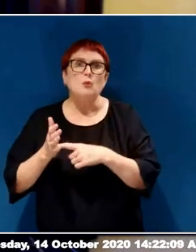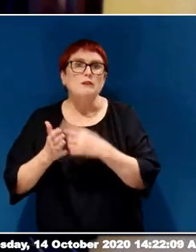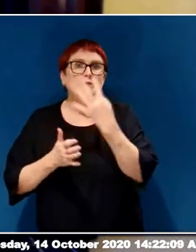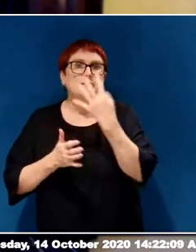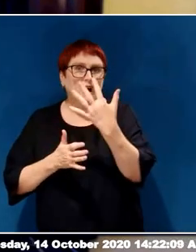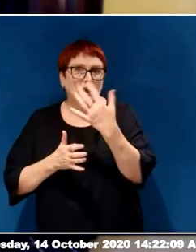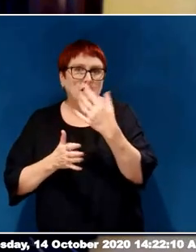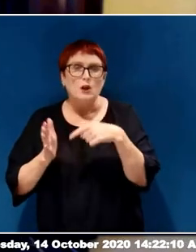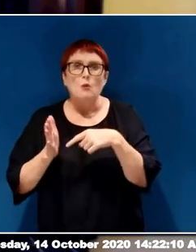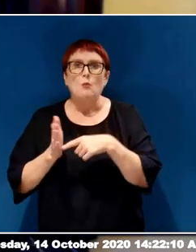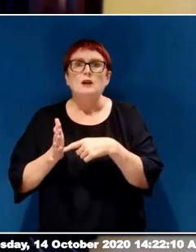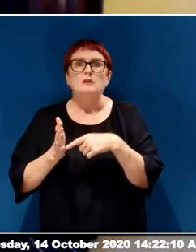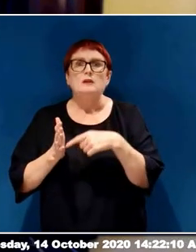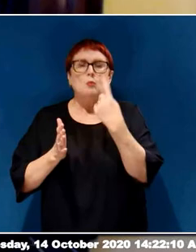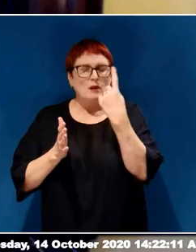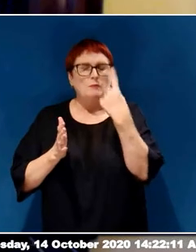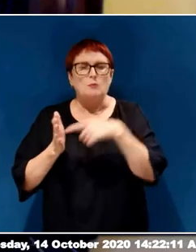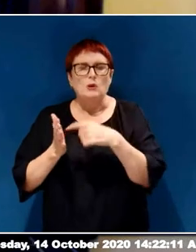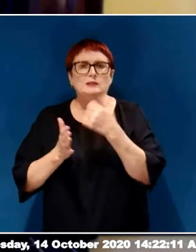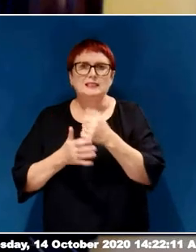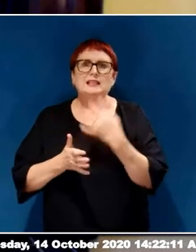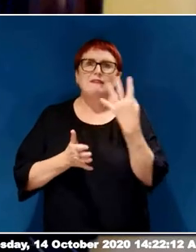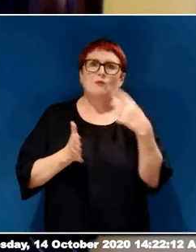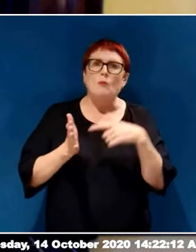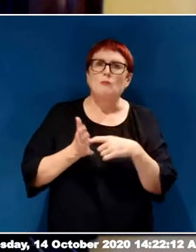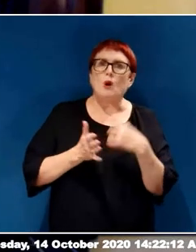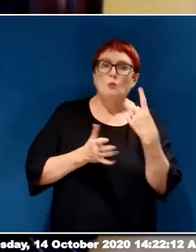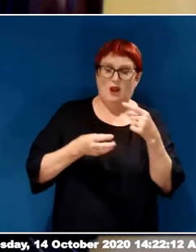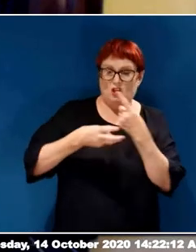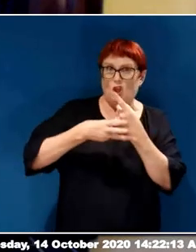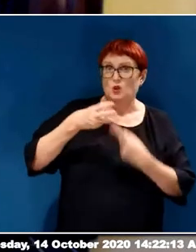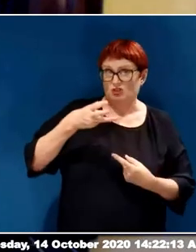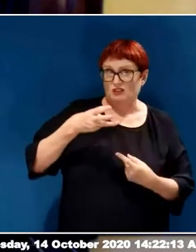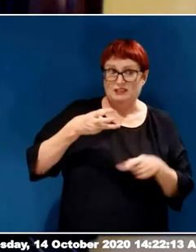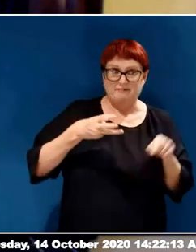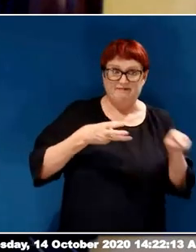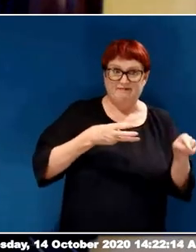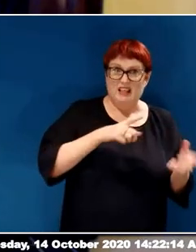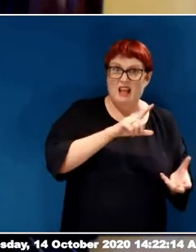Auditor-General found that it wasn't possible to determine whether the